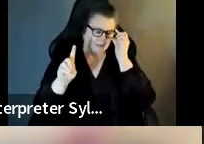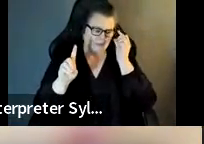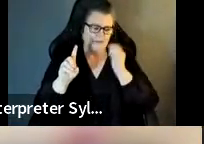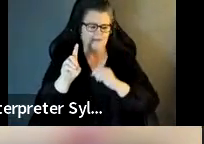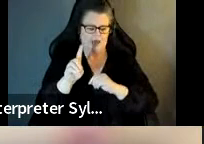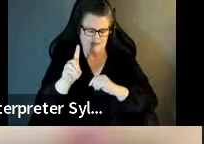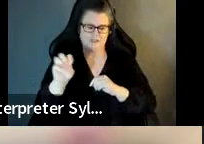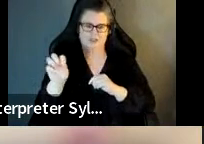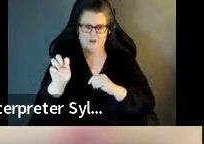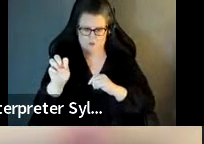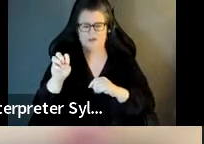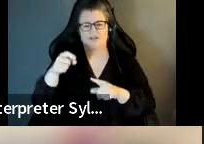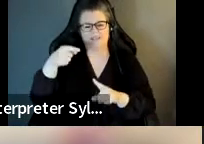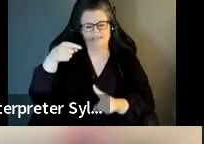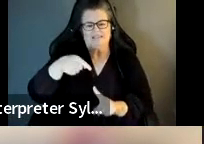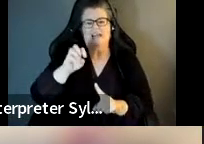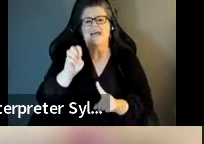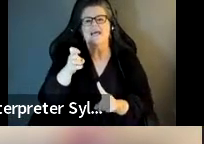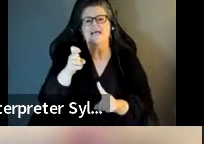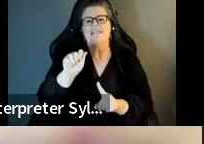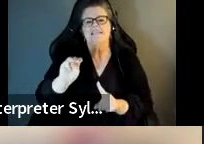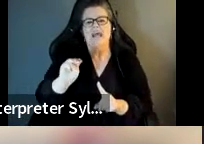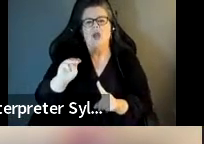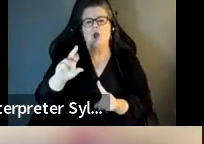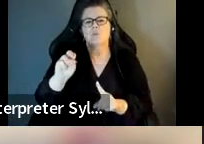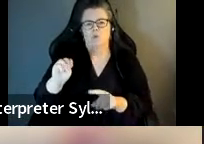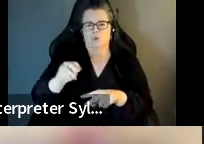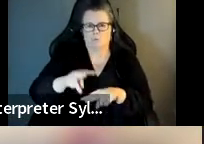Our company has placed intense focus in recent years developing equipment that would meet